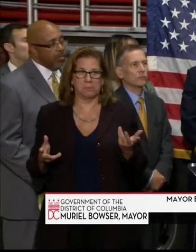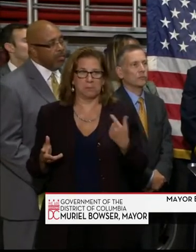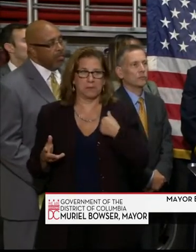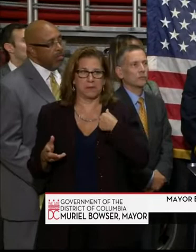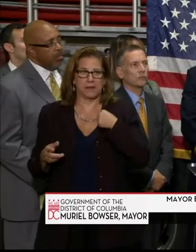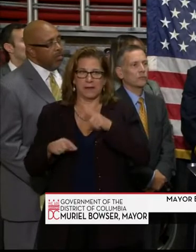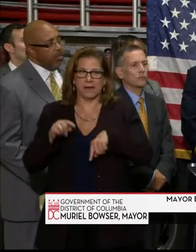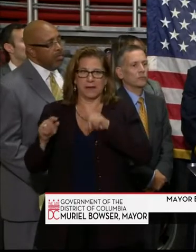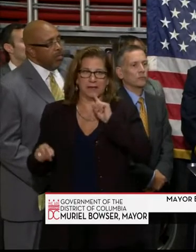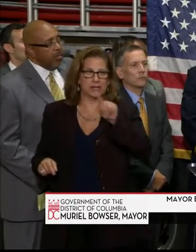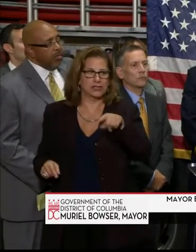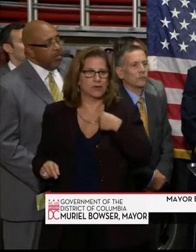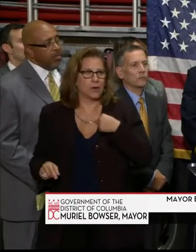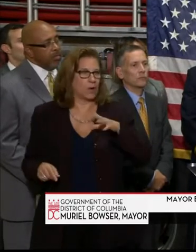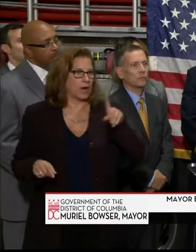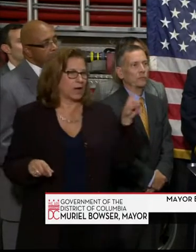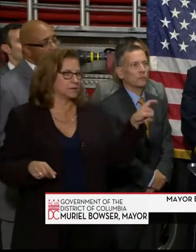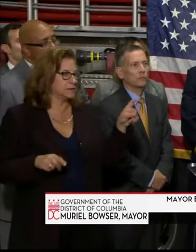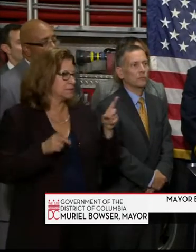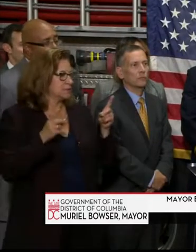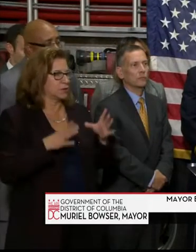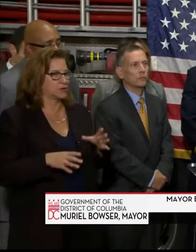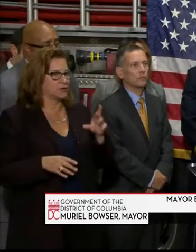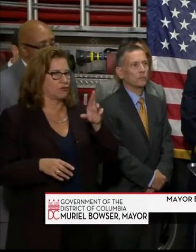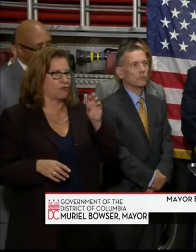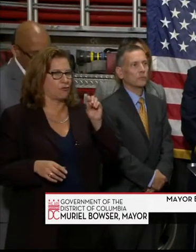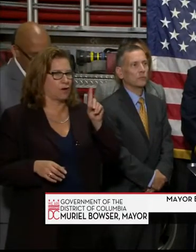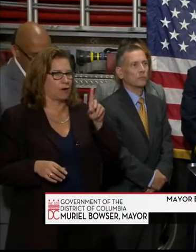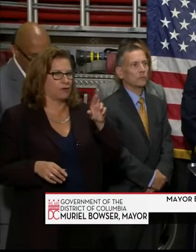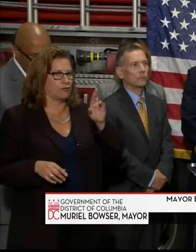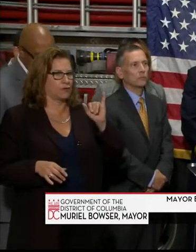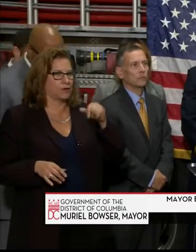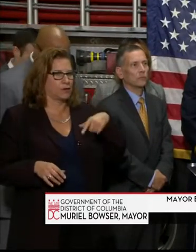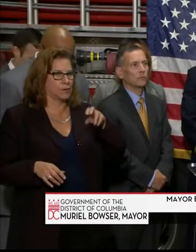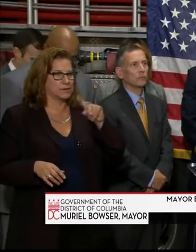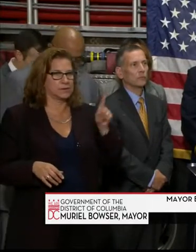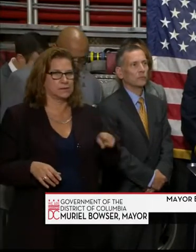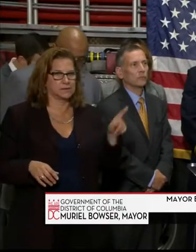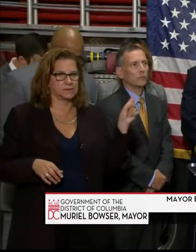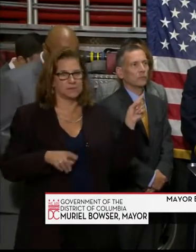TO GO DAY BY DAY ON WHAT THE CURRENT WEATHER FORECAST IS